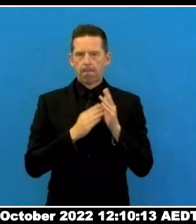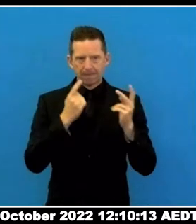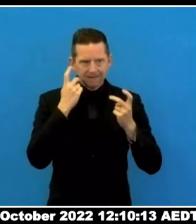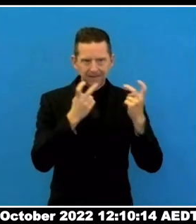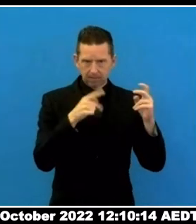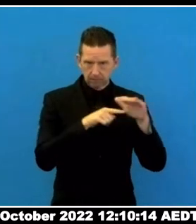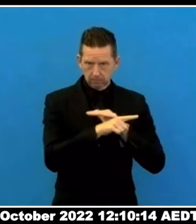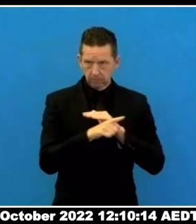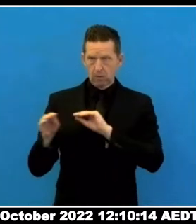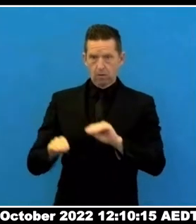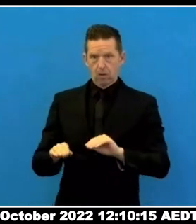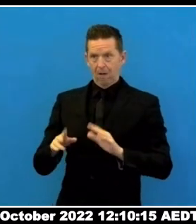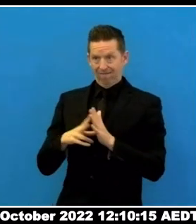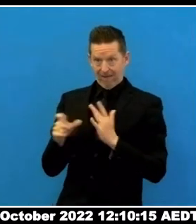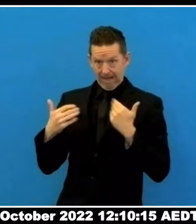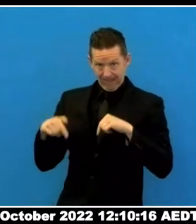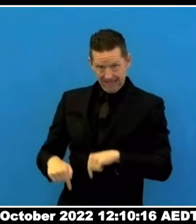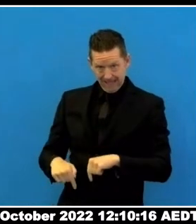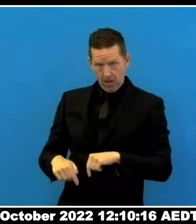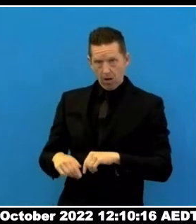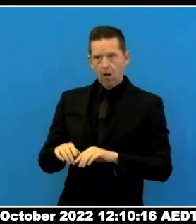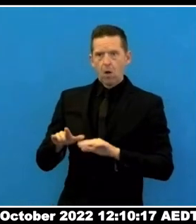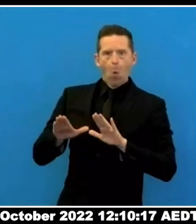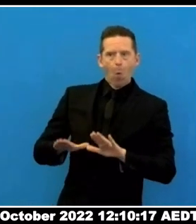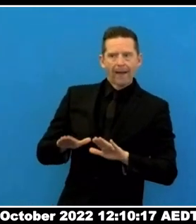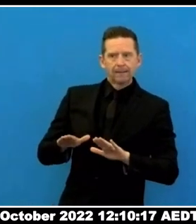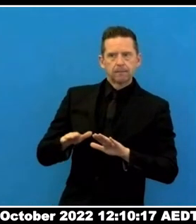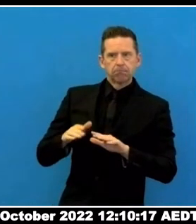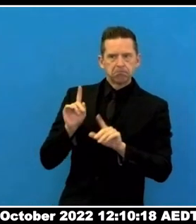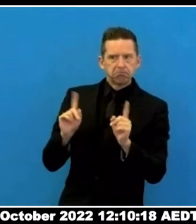as they await a decision on their protection visa applications.